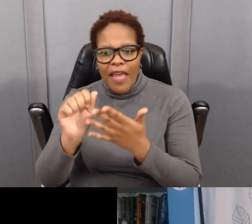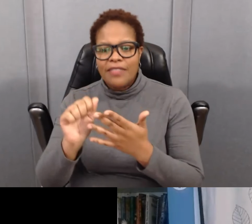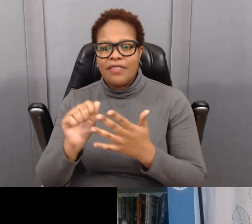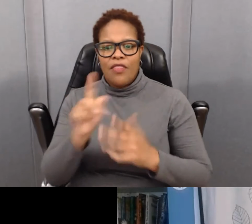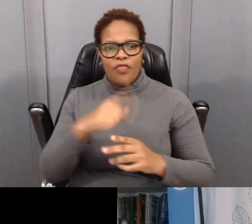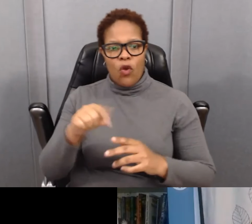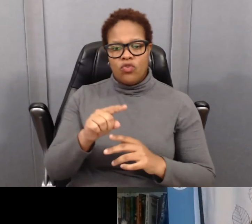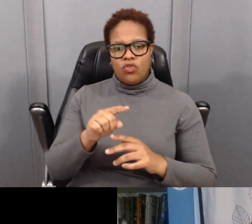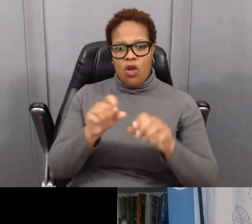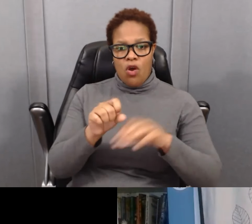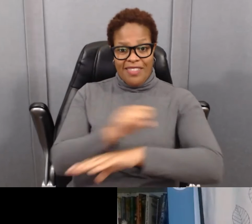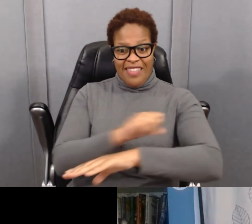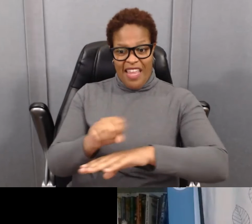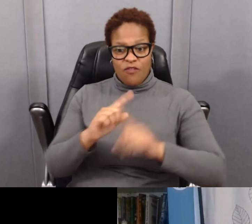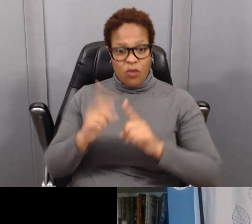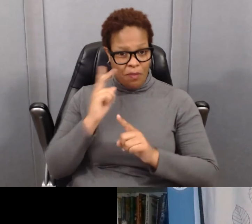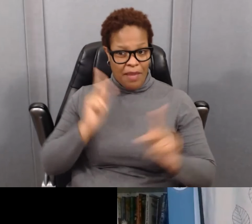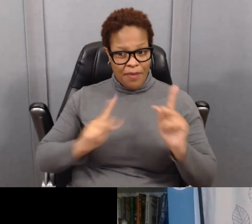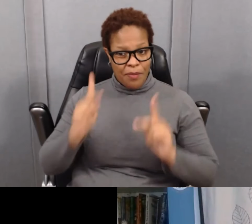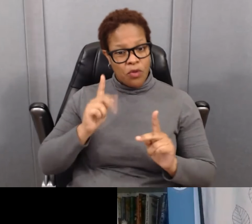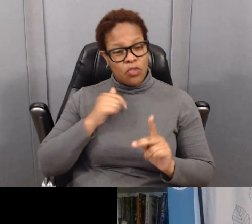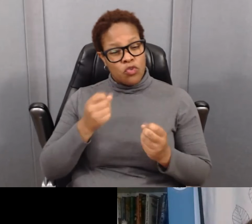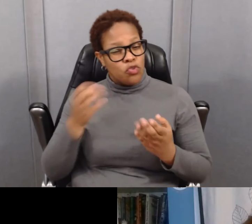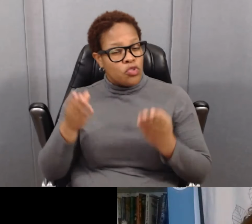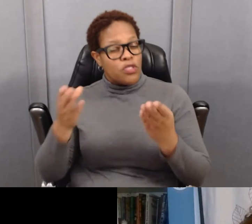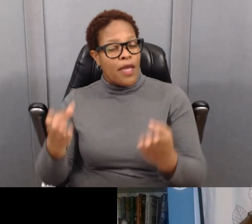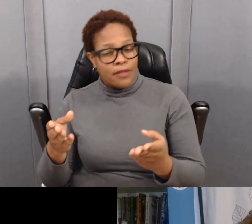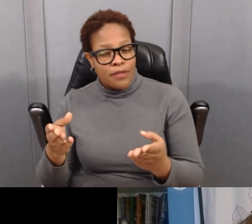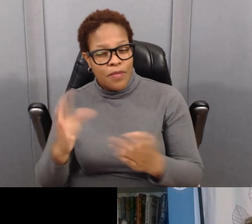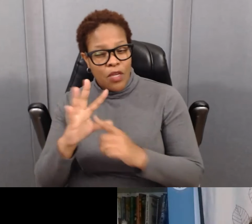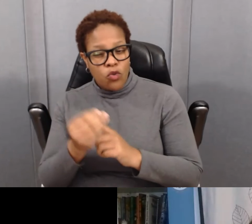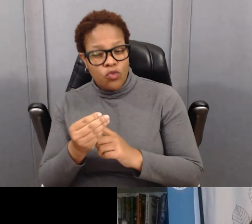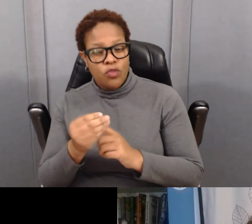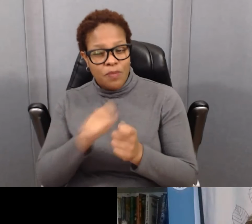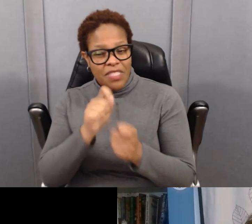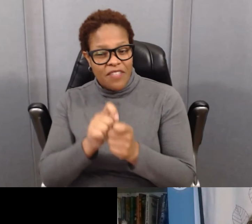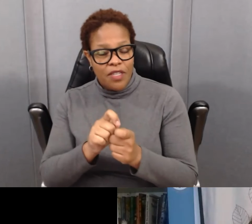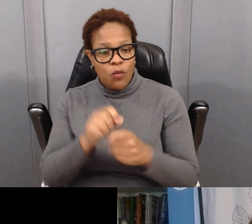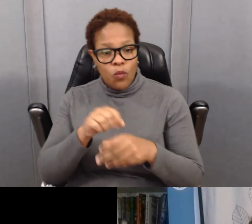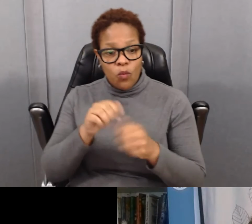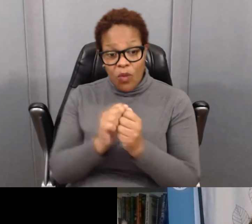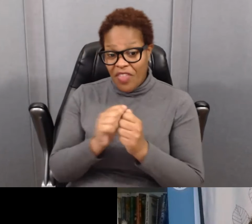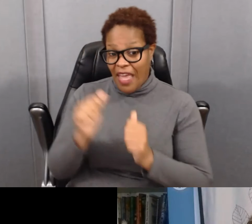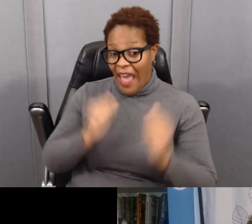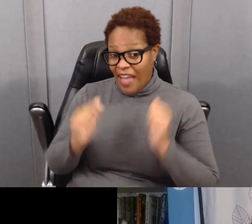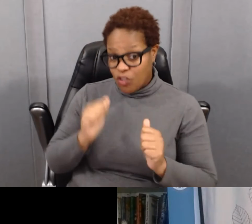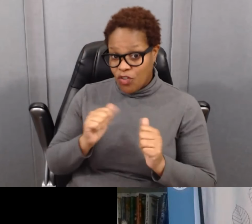Do you suggest being culturally specific in describing the actor playing the role? Oh yeah, that's a good one, that's a good one,